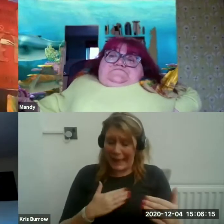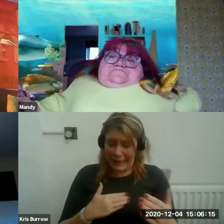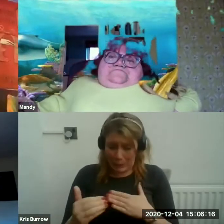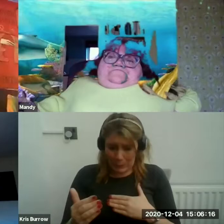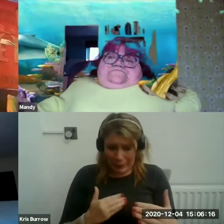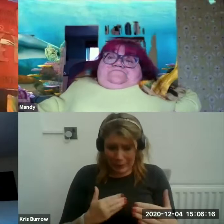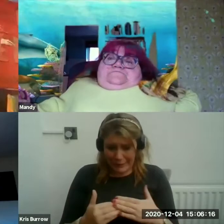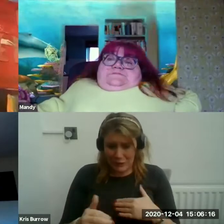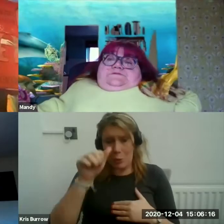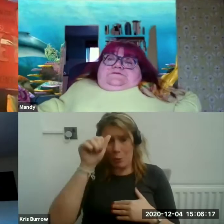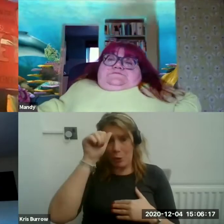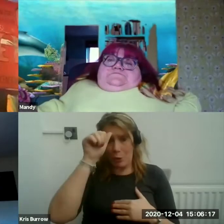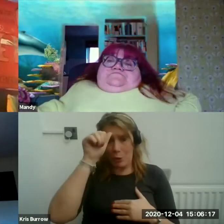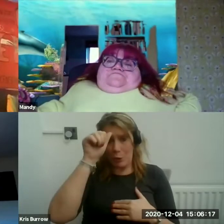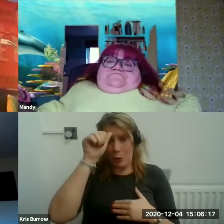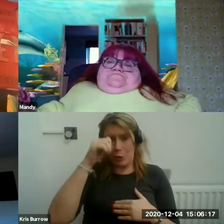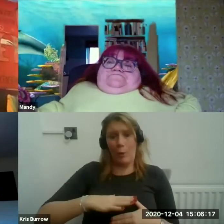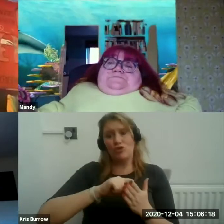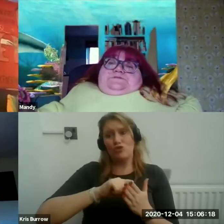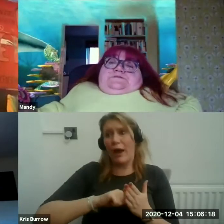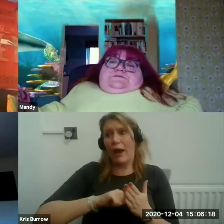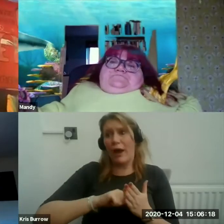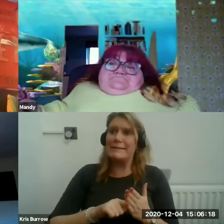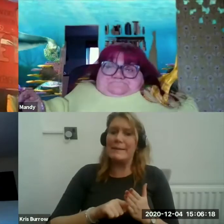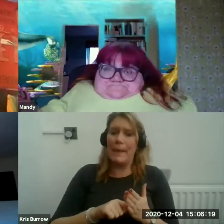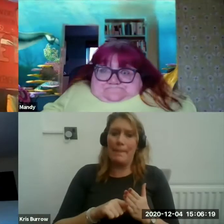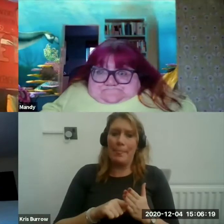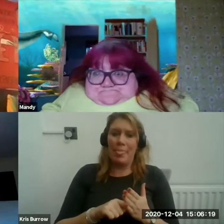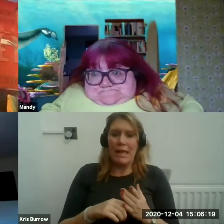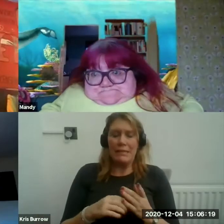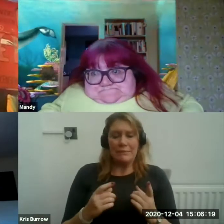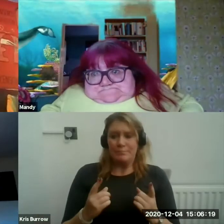I wanted to write something that reflected